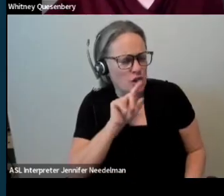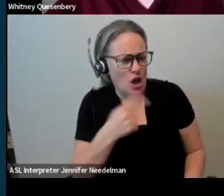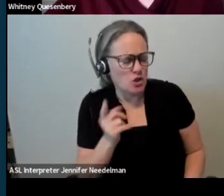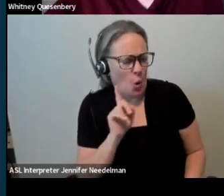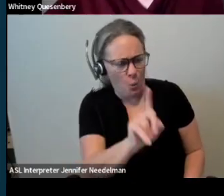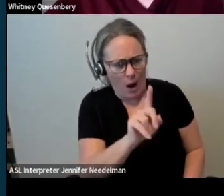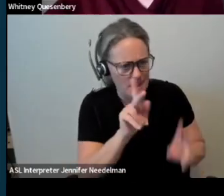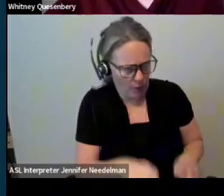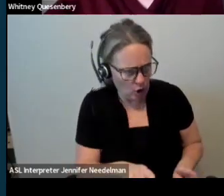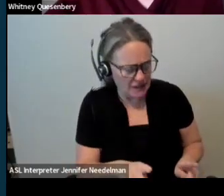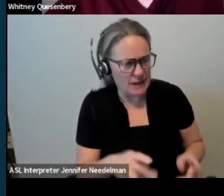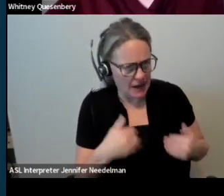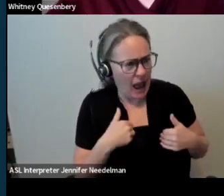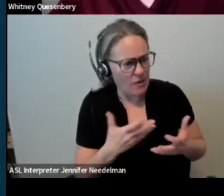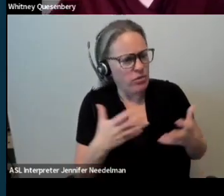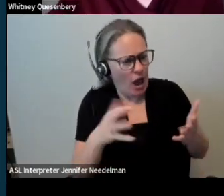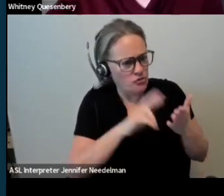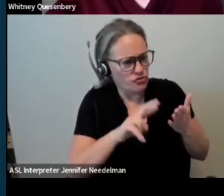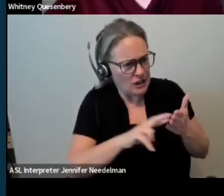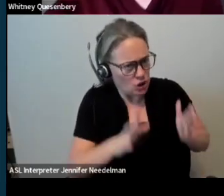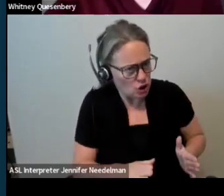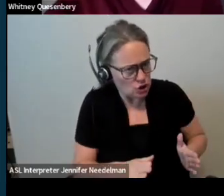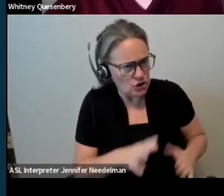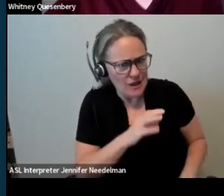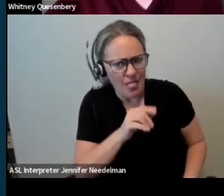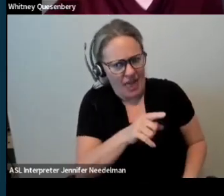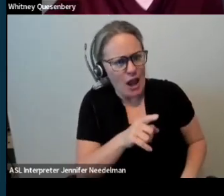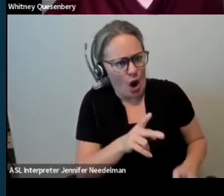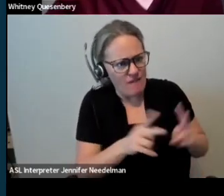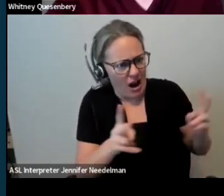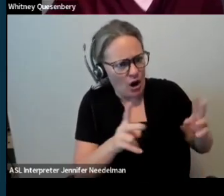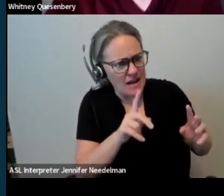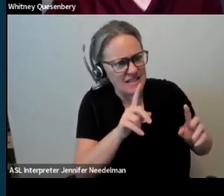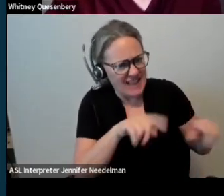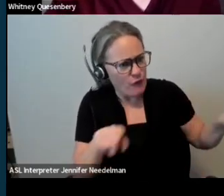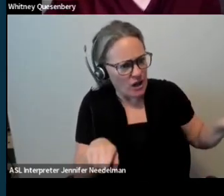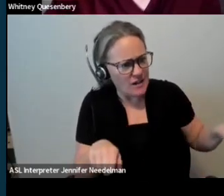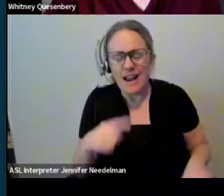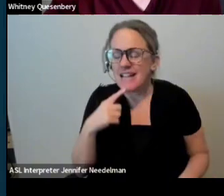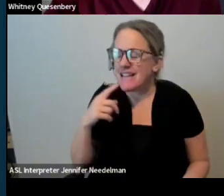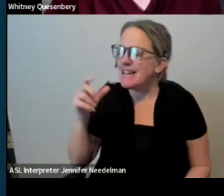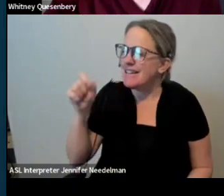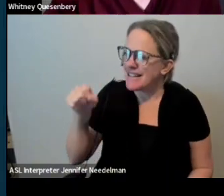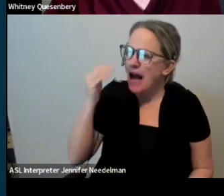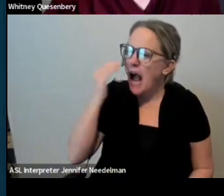of them, they're very different on many dimensions. And we said, we know, but we don't know what they are.